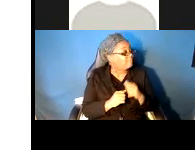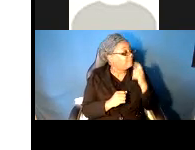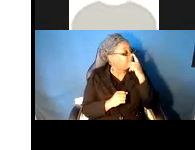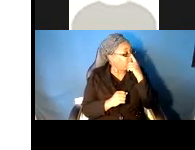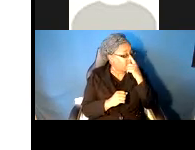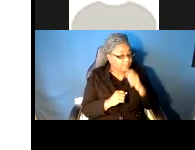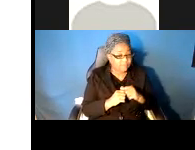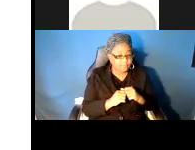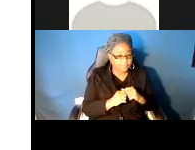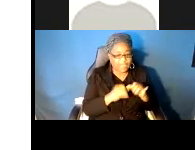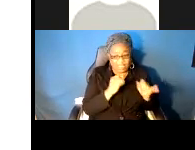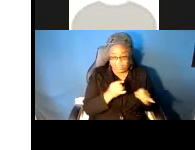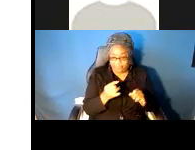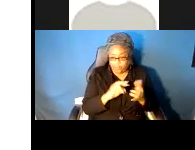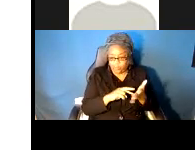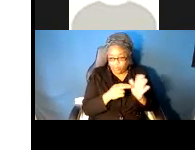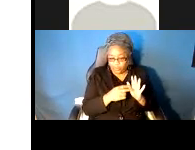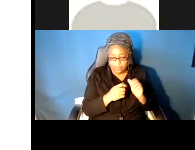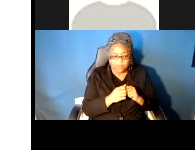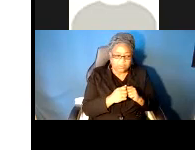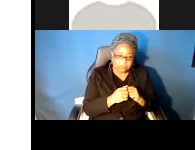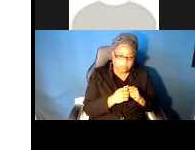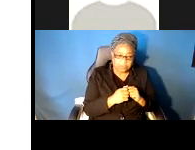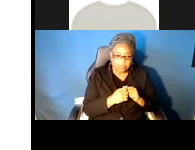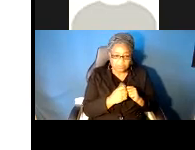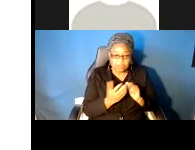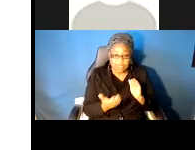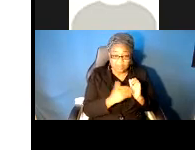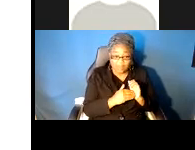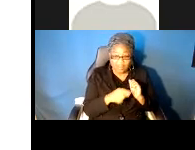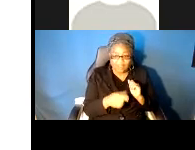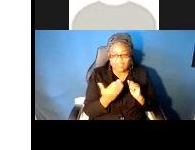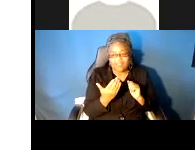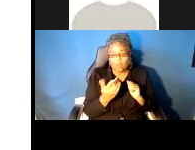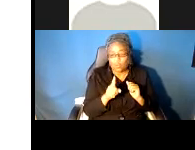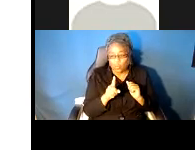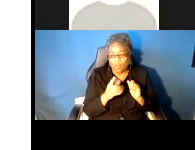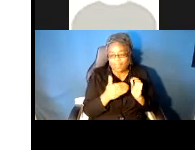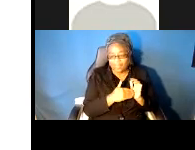Individual purpose. Again, this is 1,500 characters max